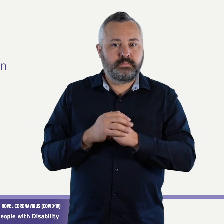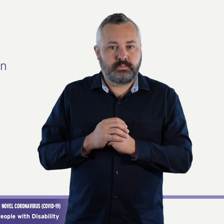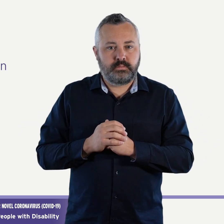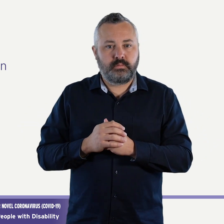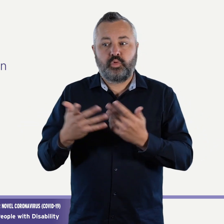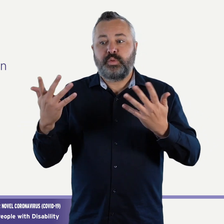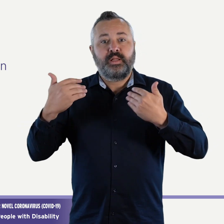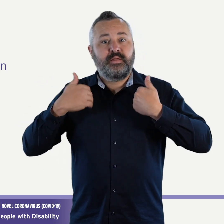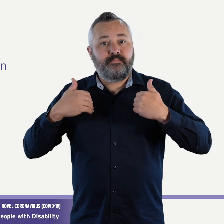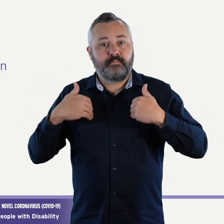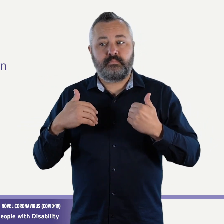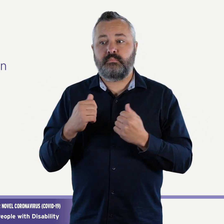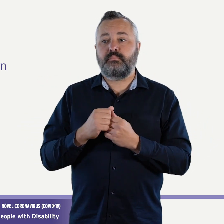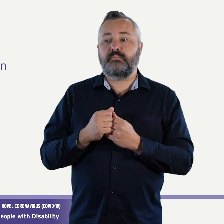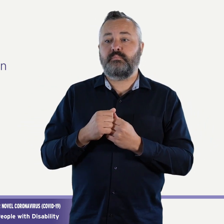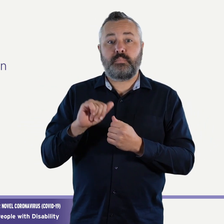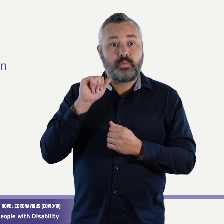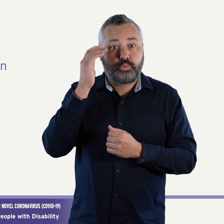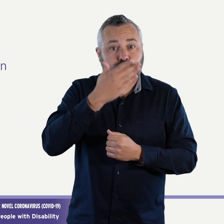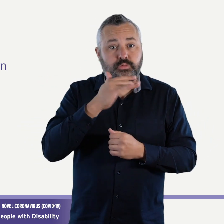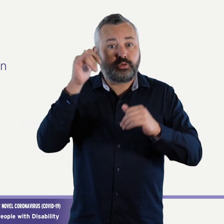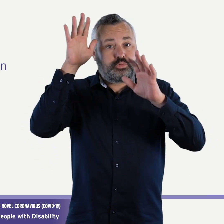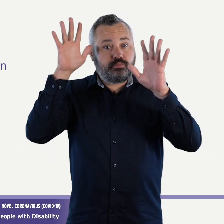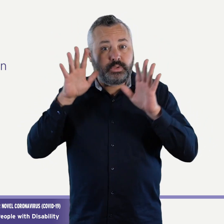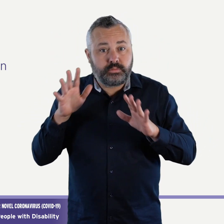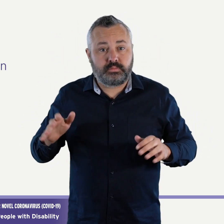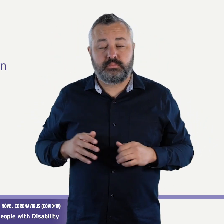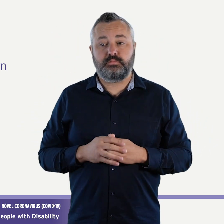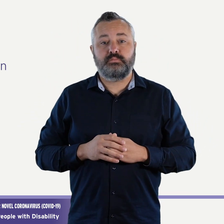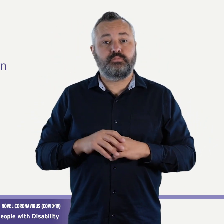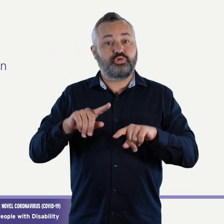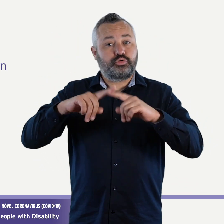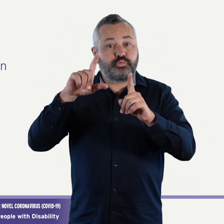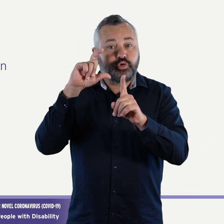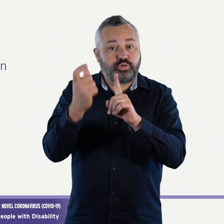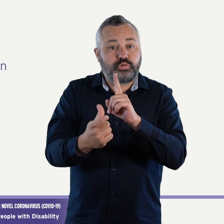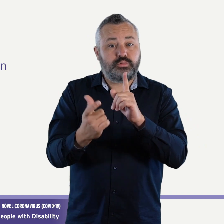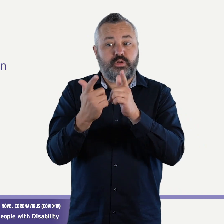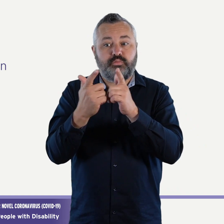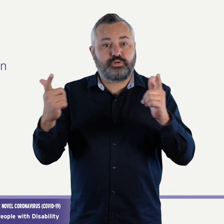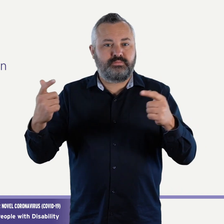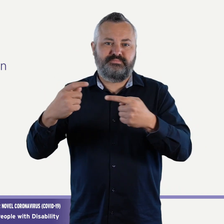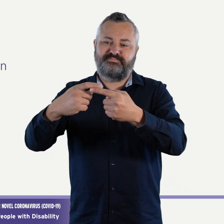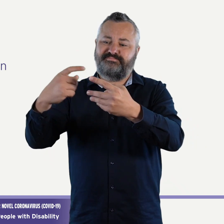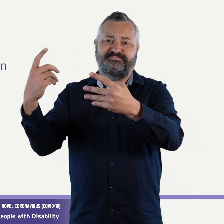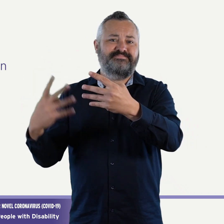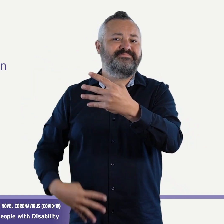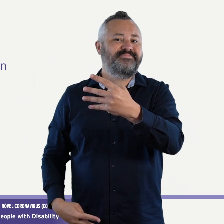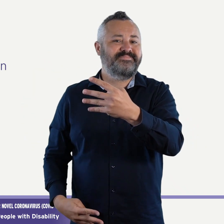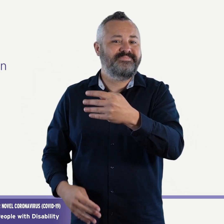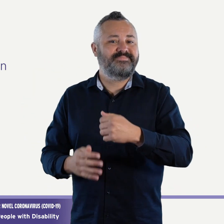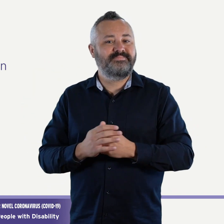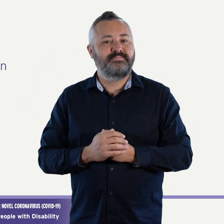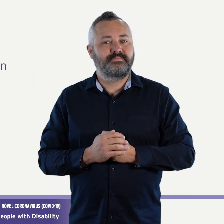where someone lives, whether they are Aboriginal or Torres Strait Islander, whether they are from culturally and linguistically diverse backgrounds.